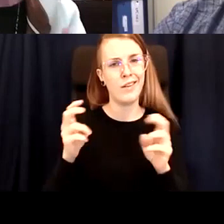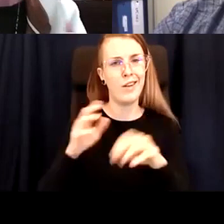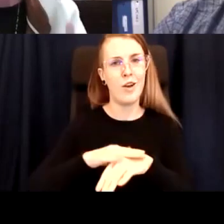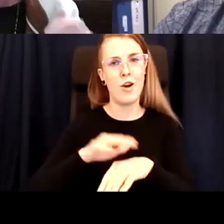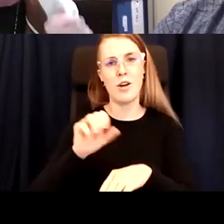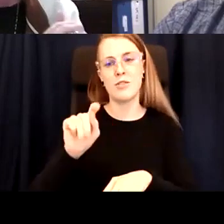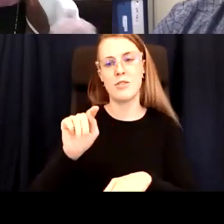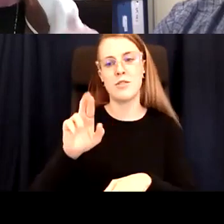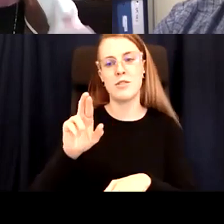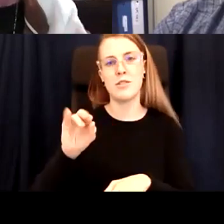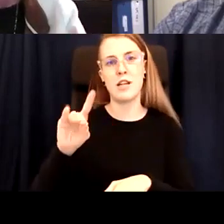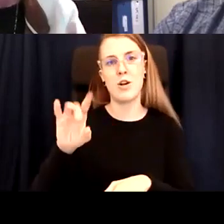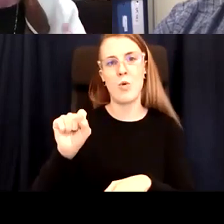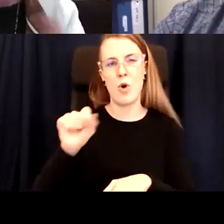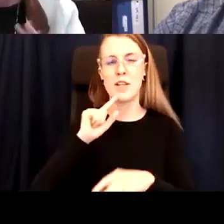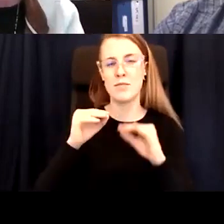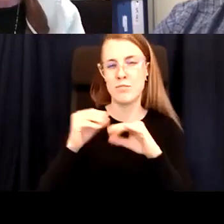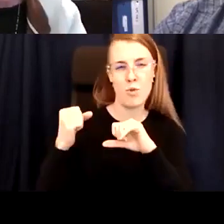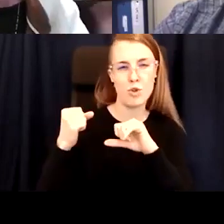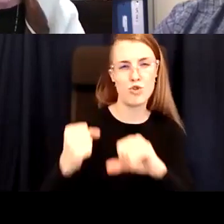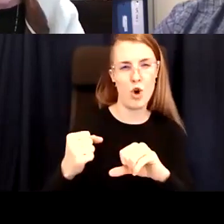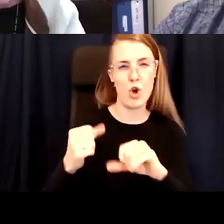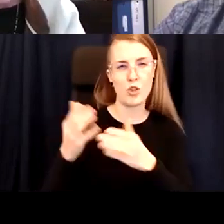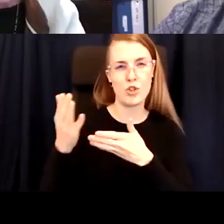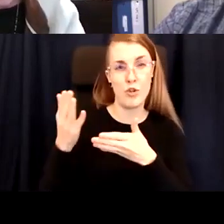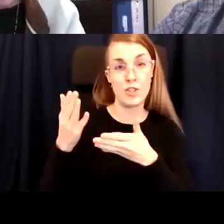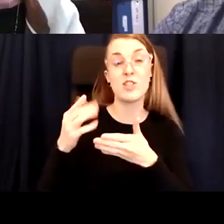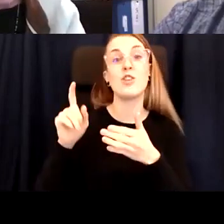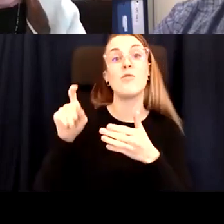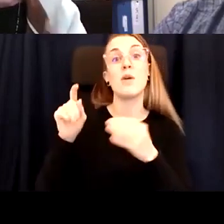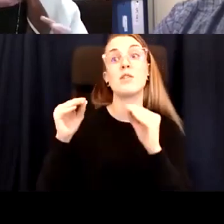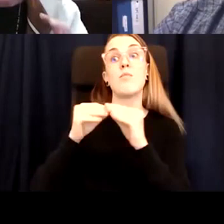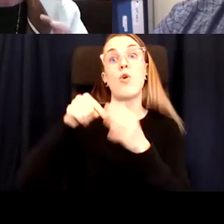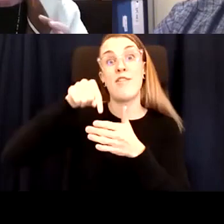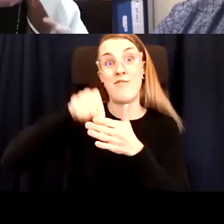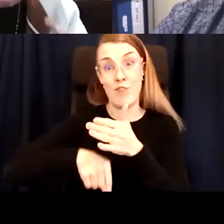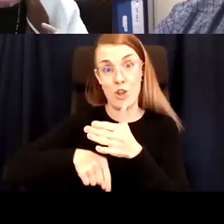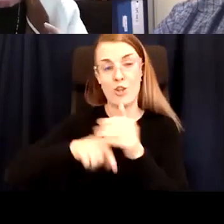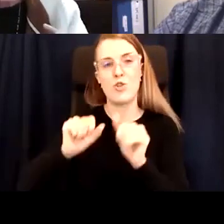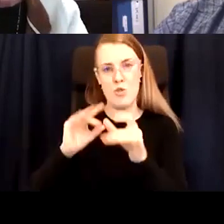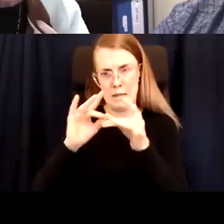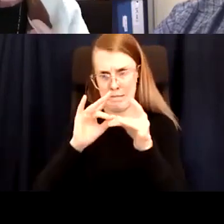have to go those steps further to tie in all those things together, and you are, in my